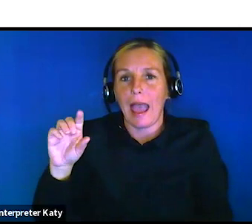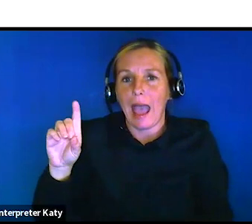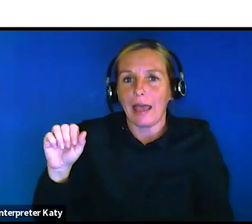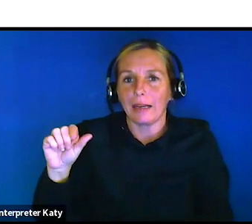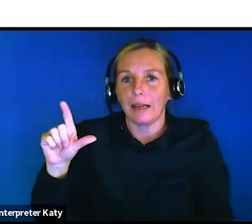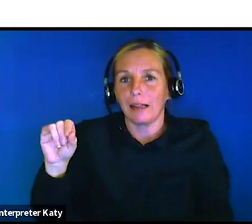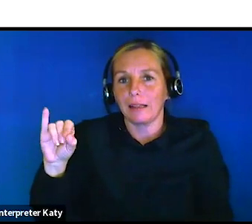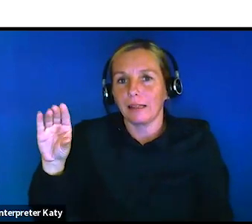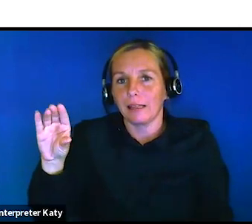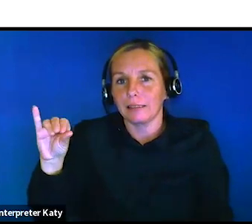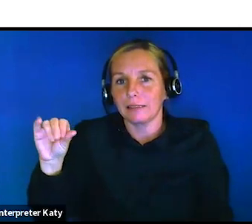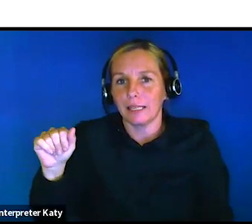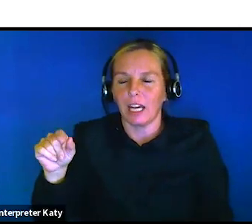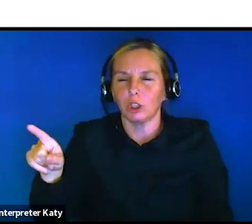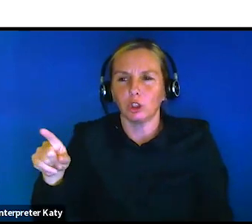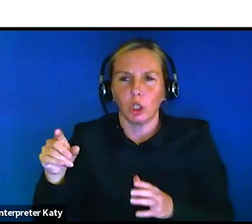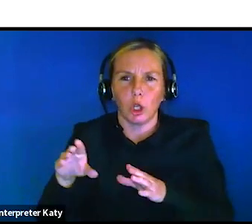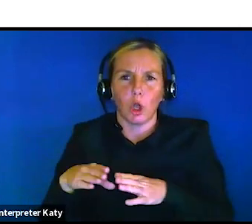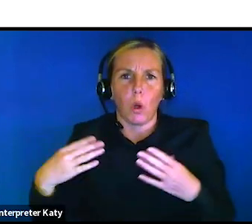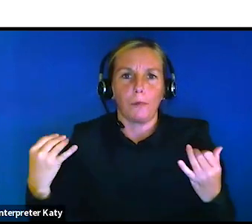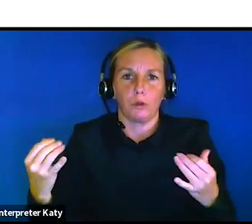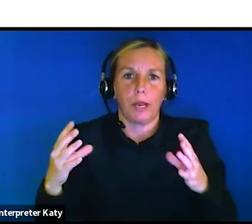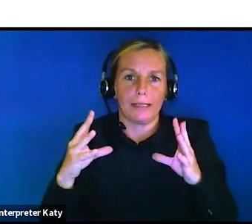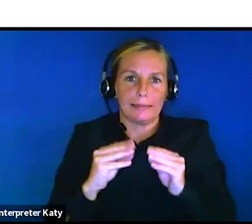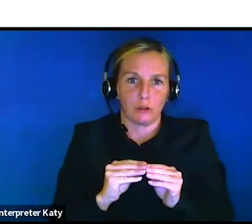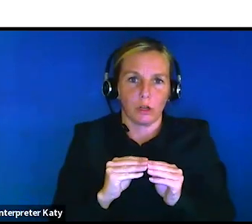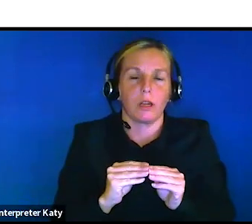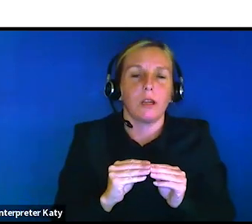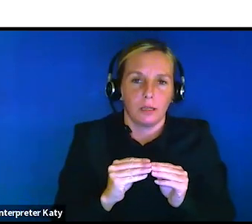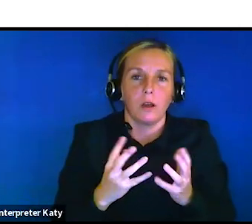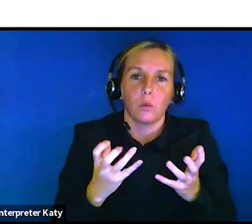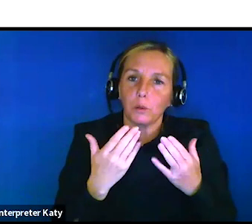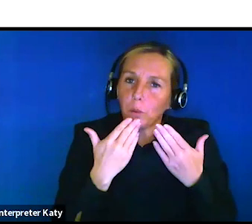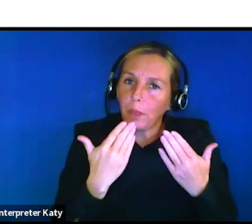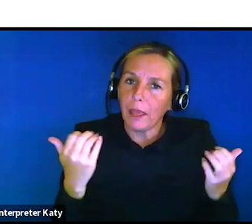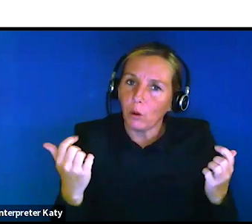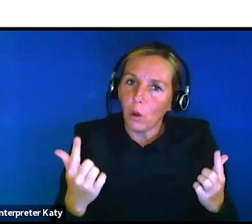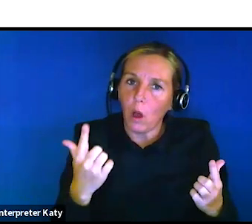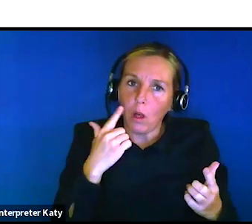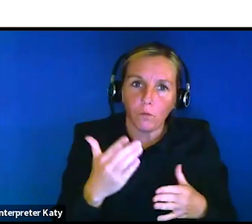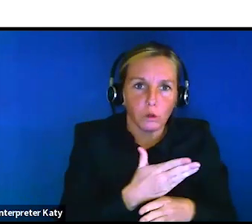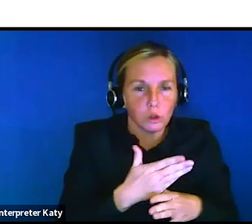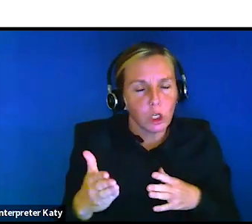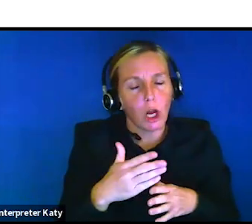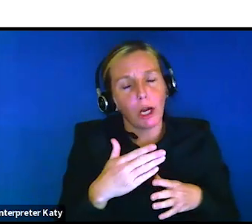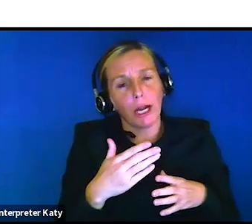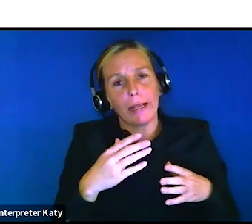today's session and just to echo everyone and thank you all for for sharing and talking and participating with us